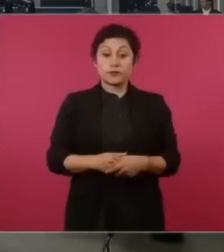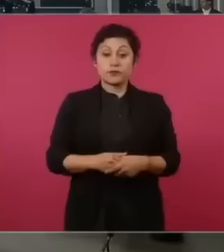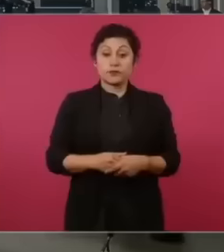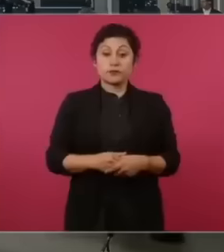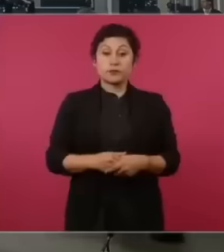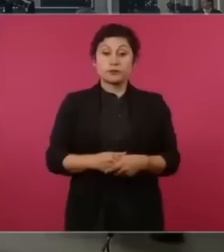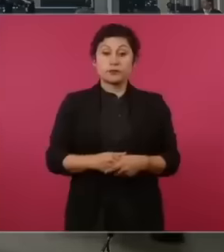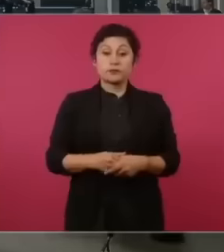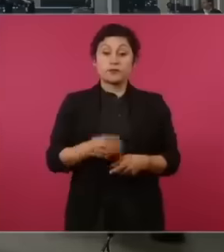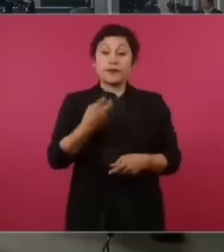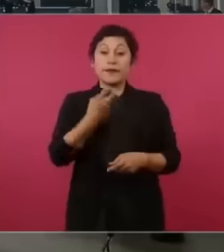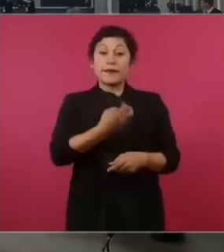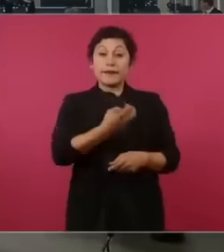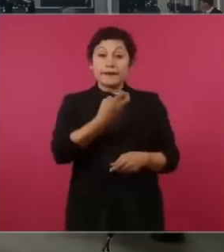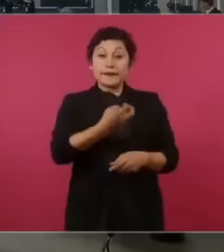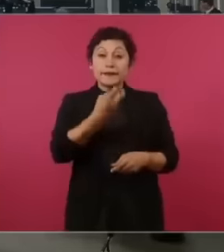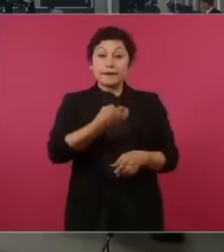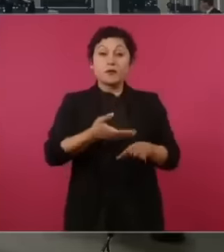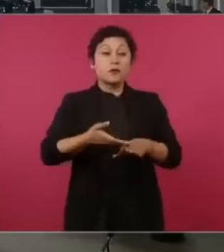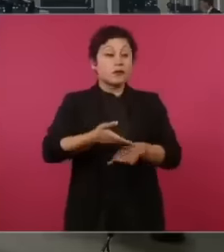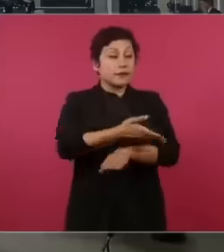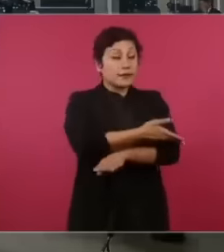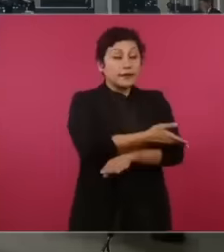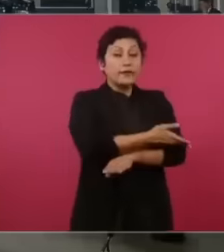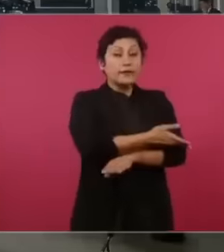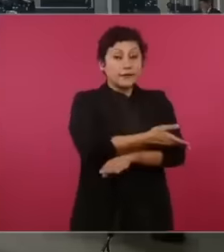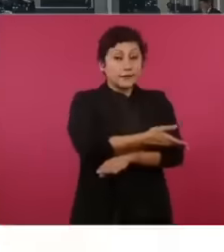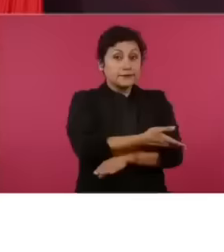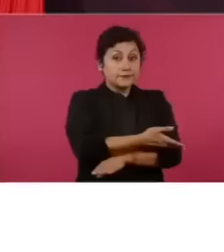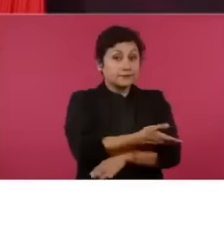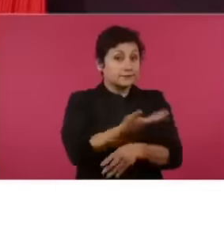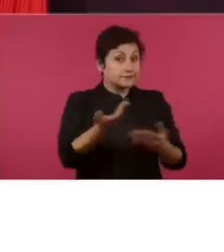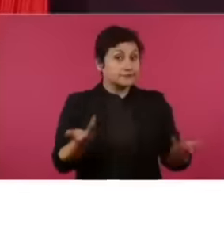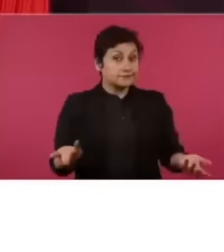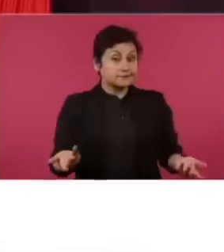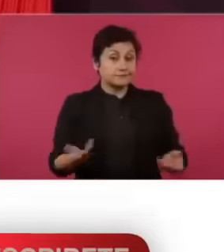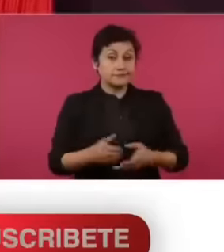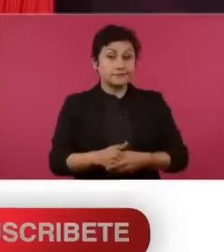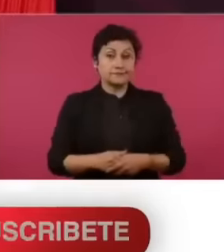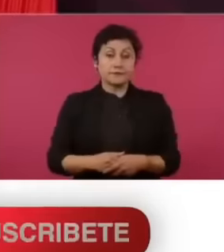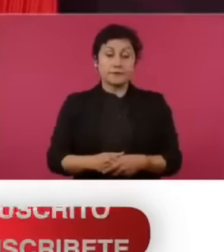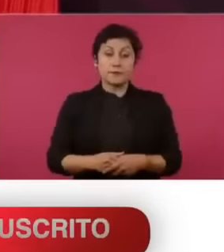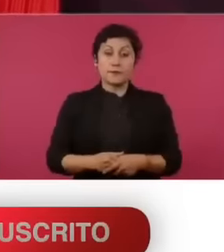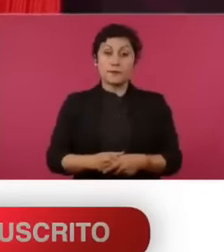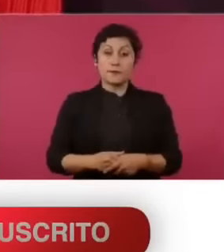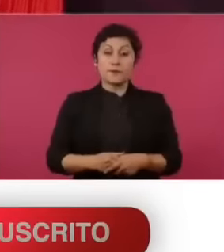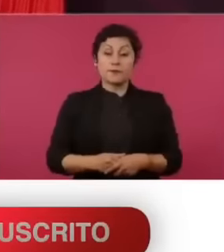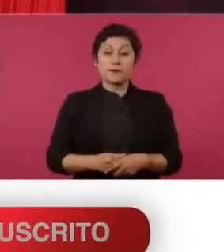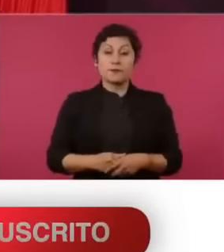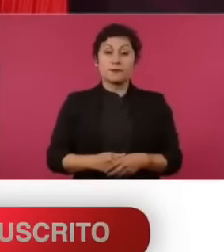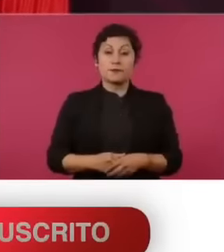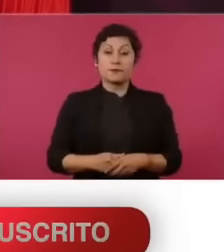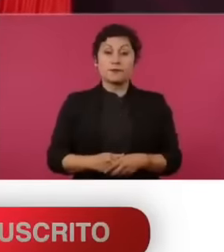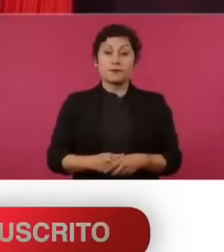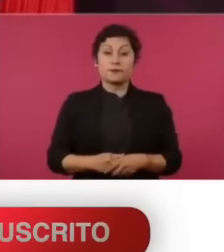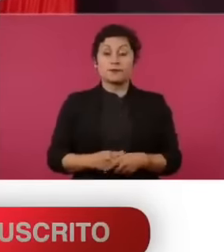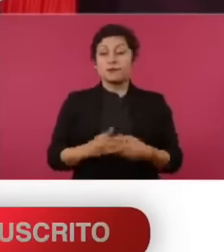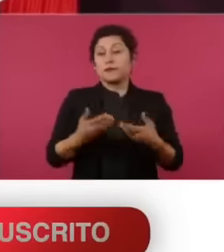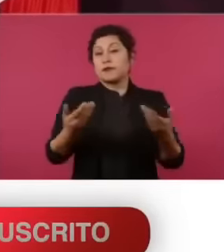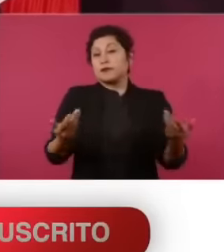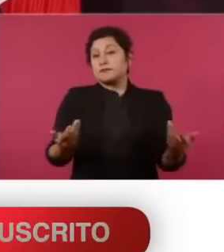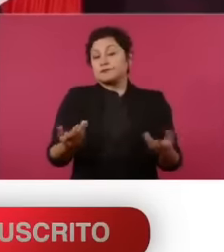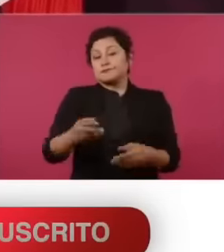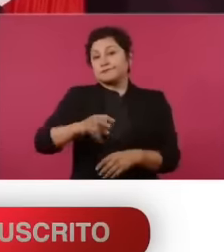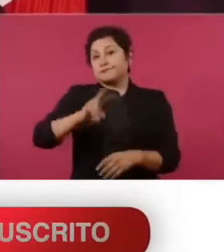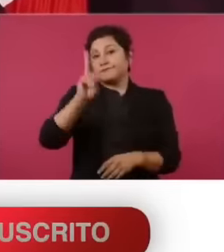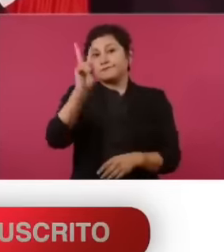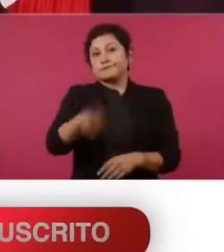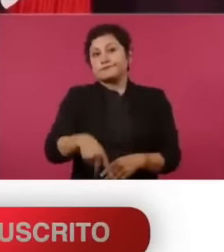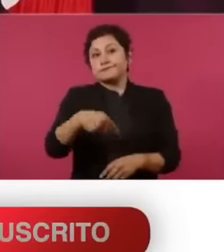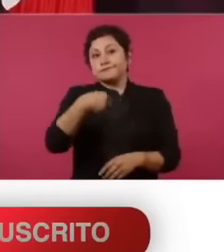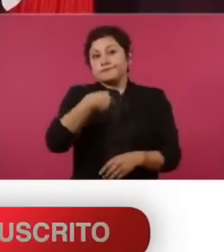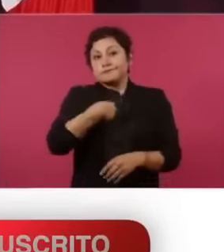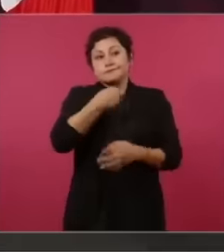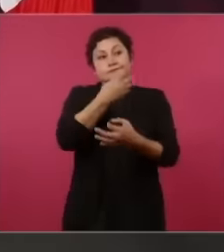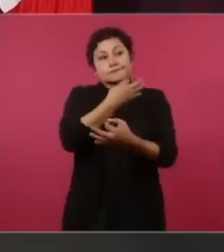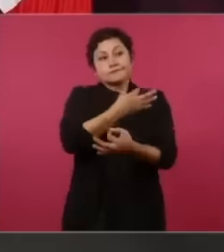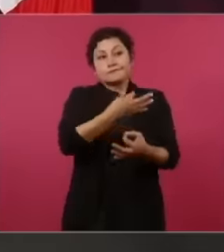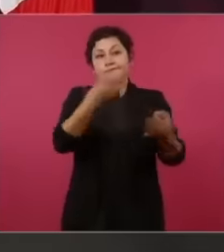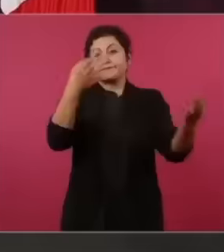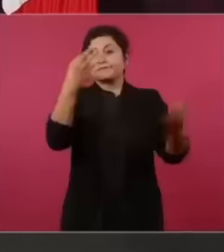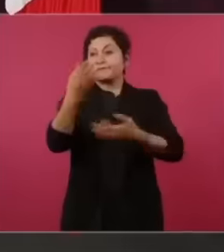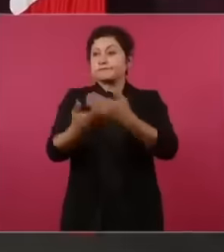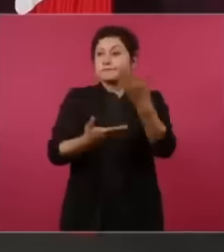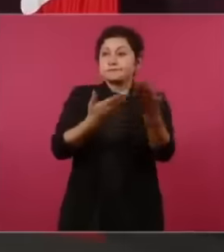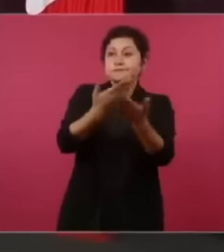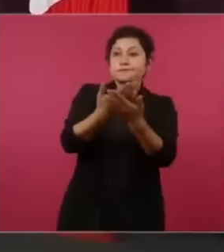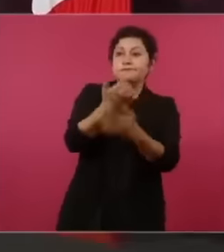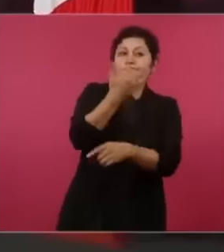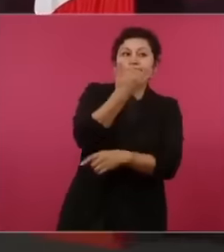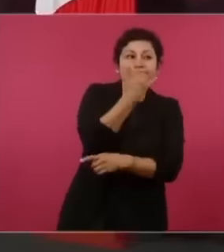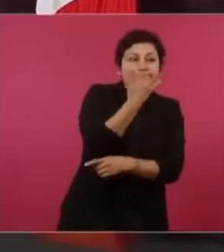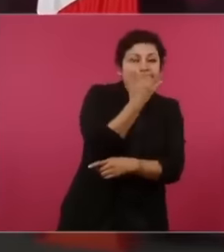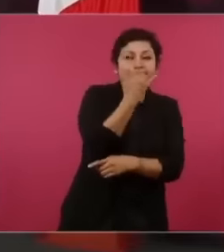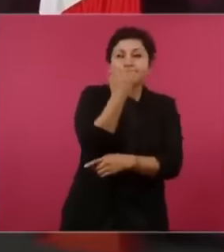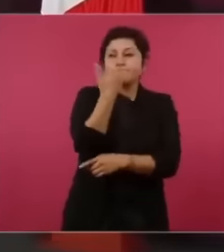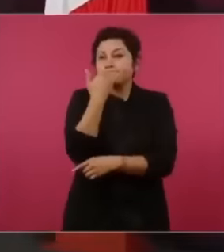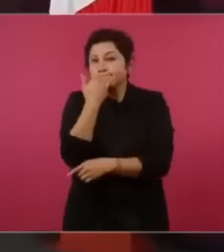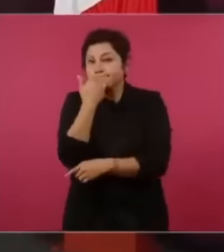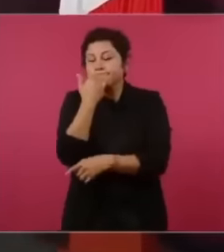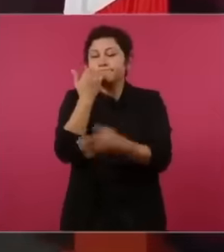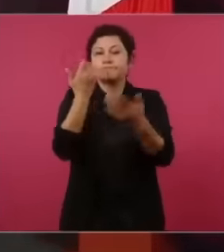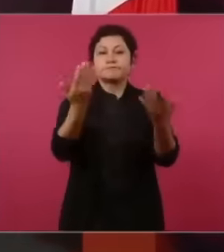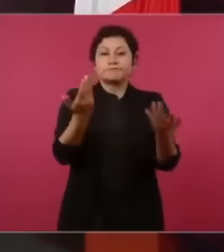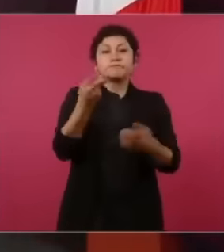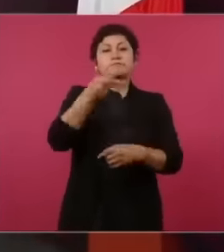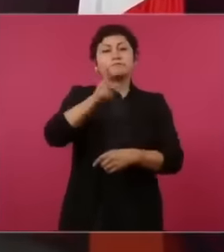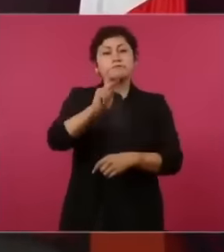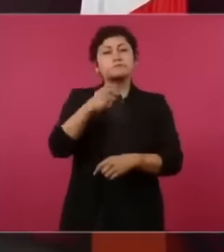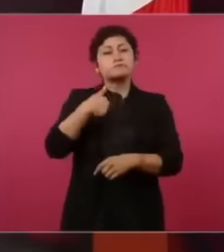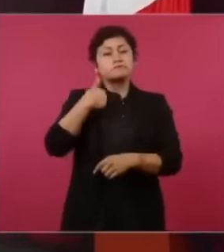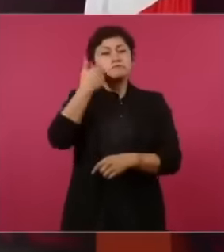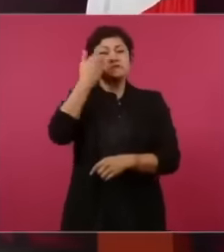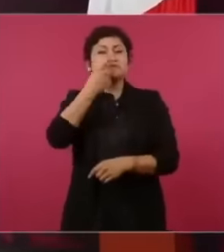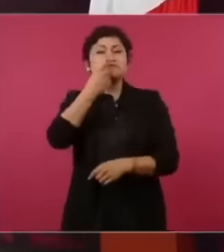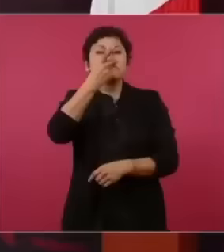happening and to apologize to all these actors and tell them something